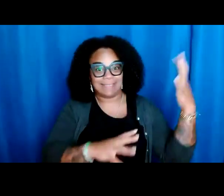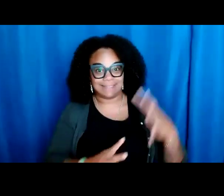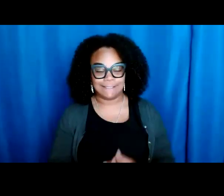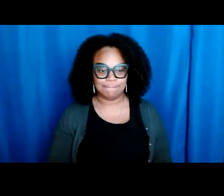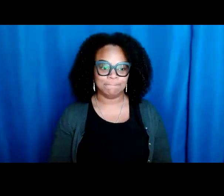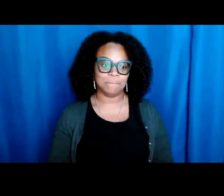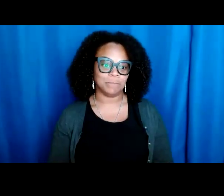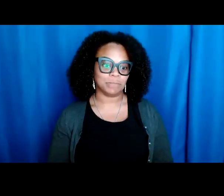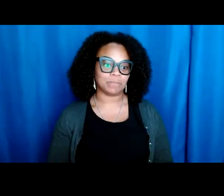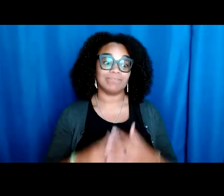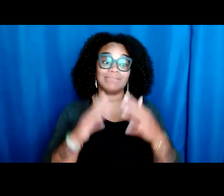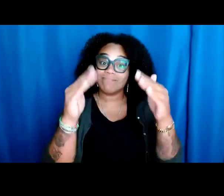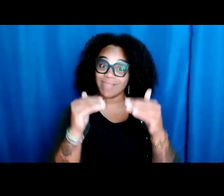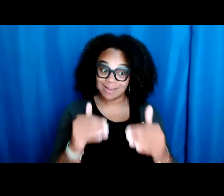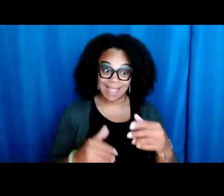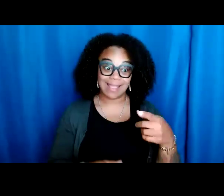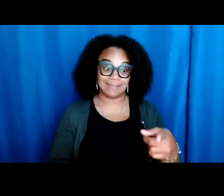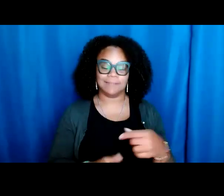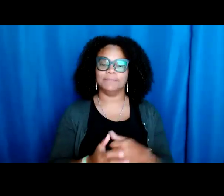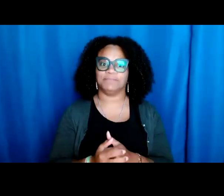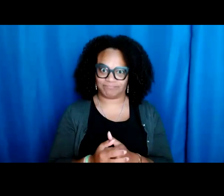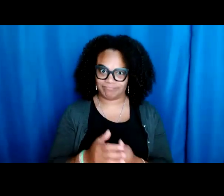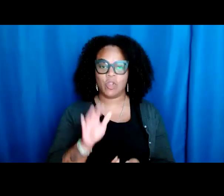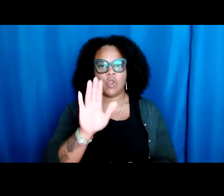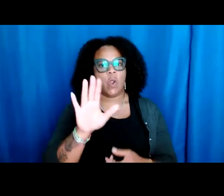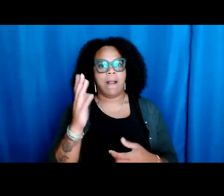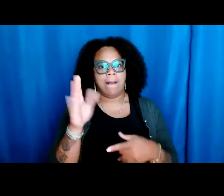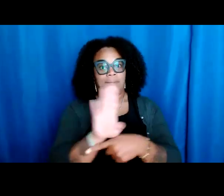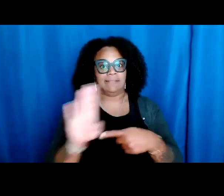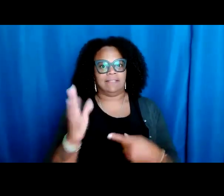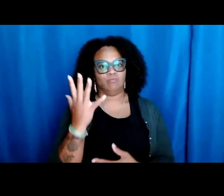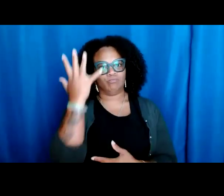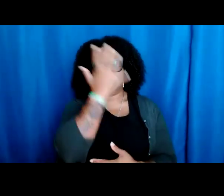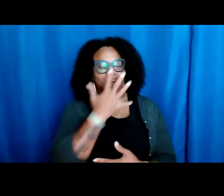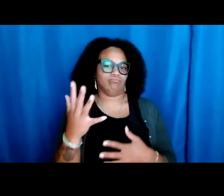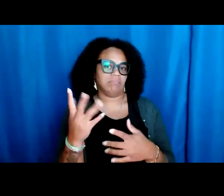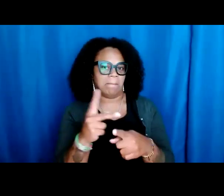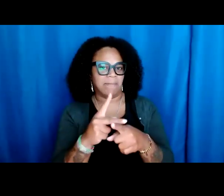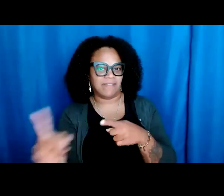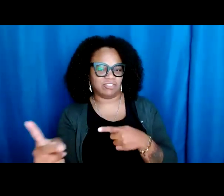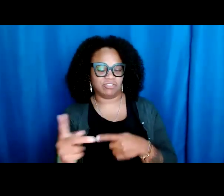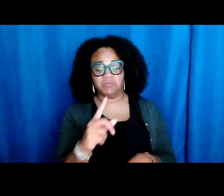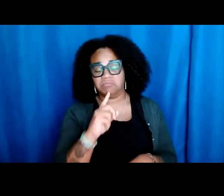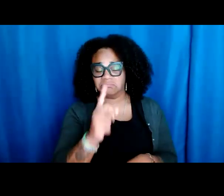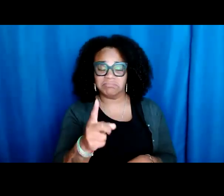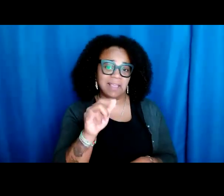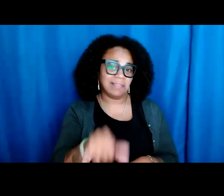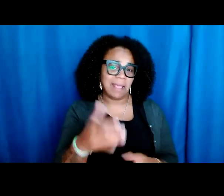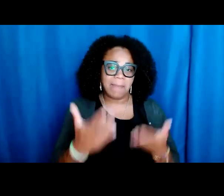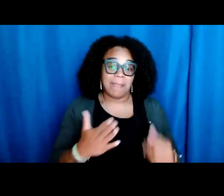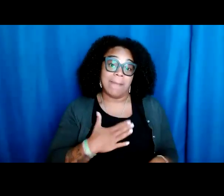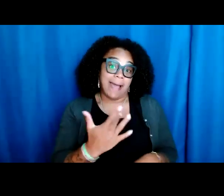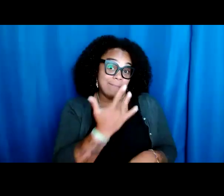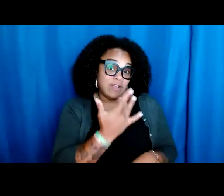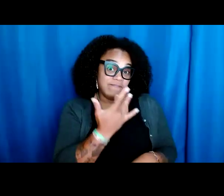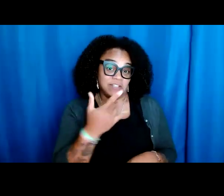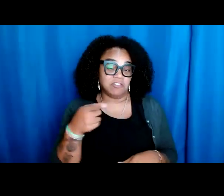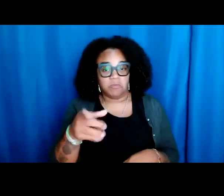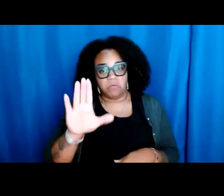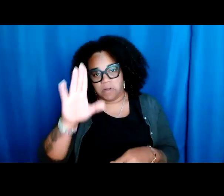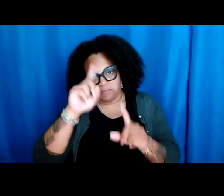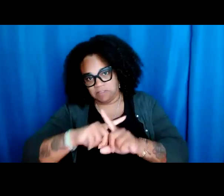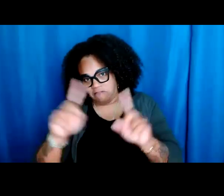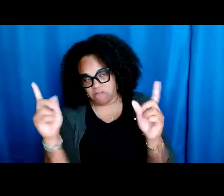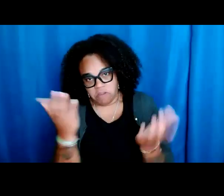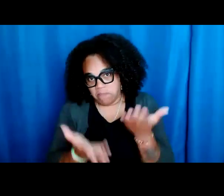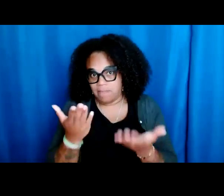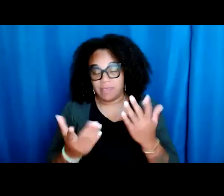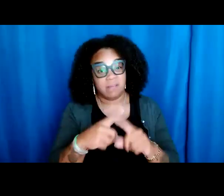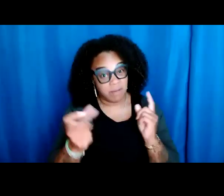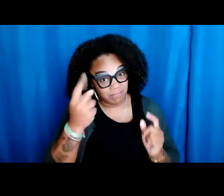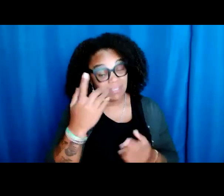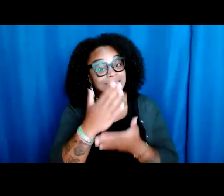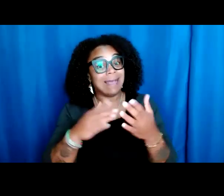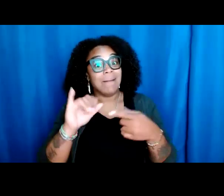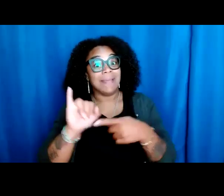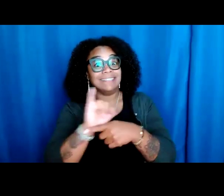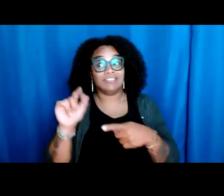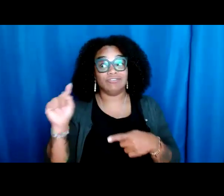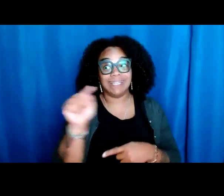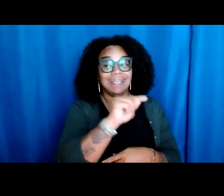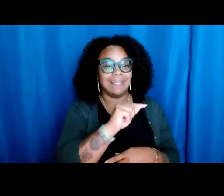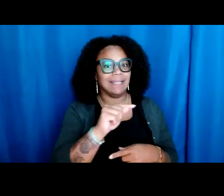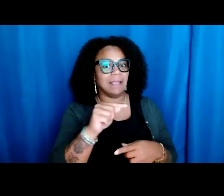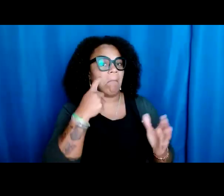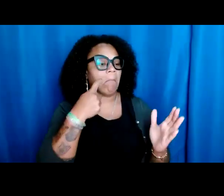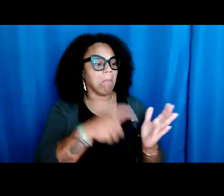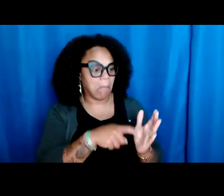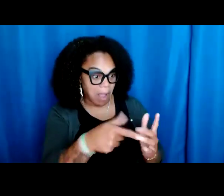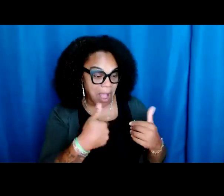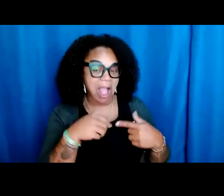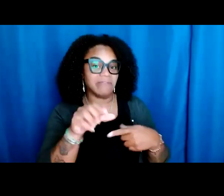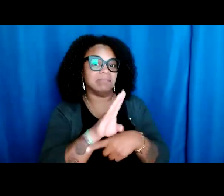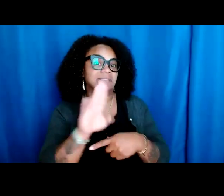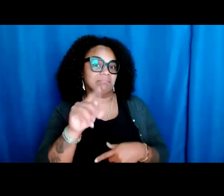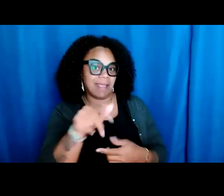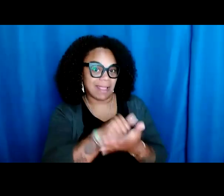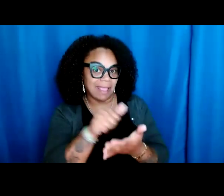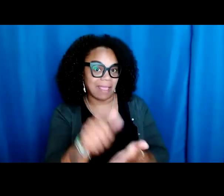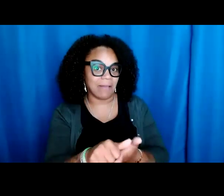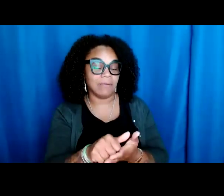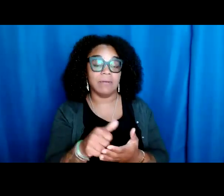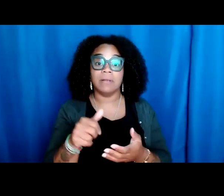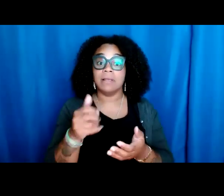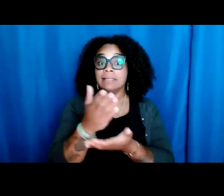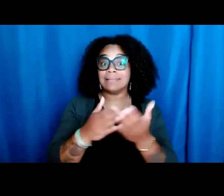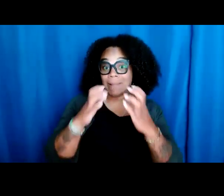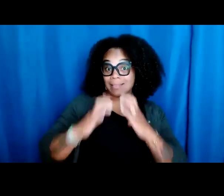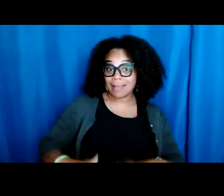This next one is having a business bank account. Clients and vendors may take you more seriously